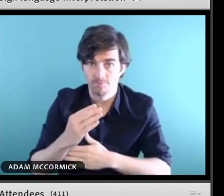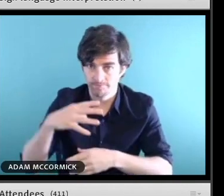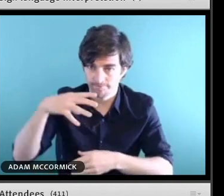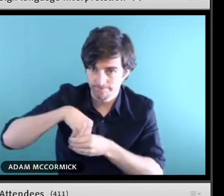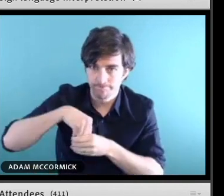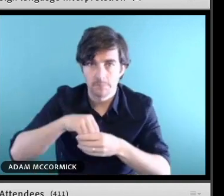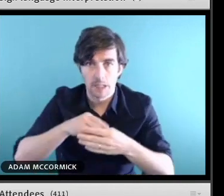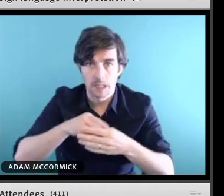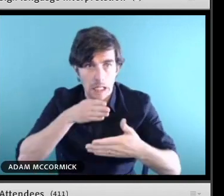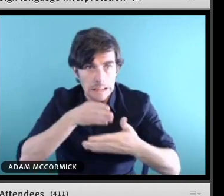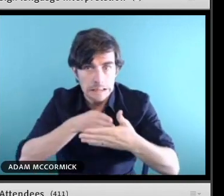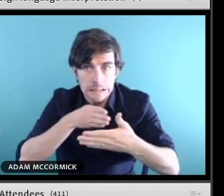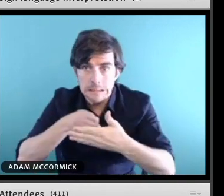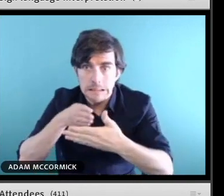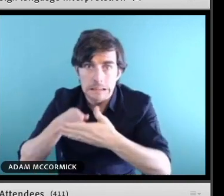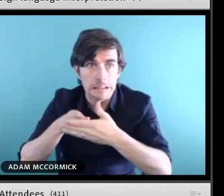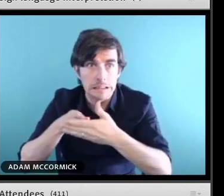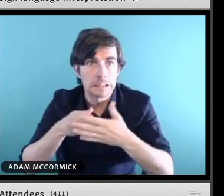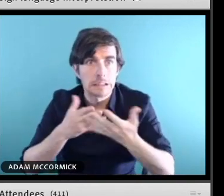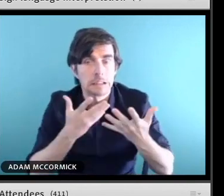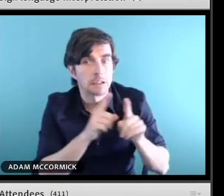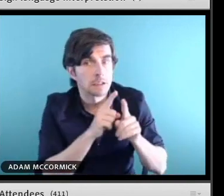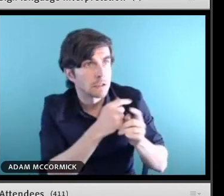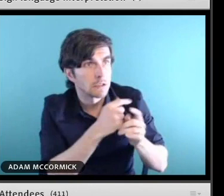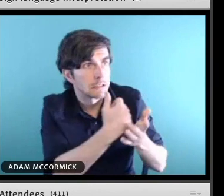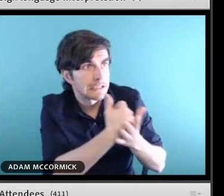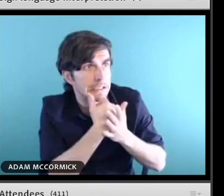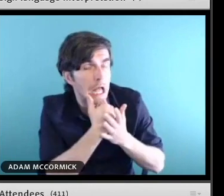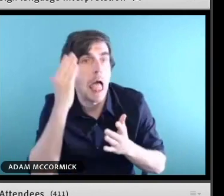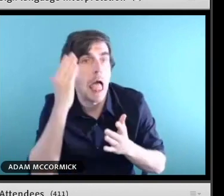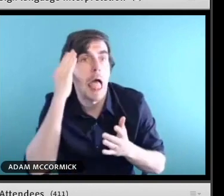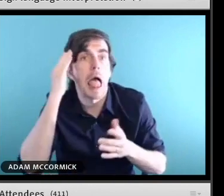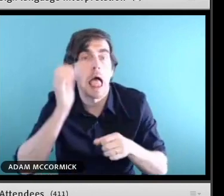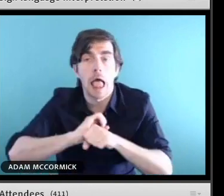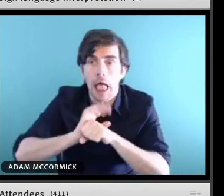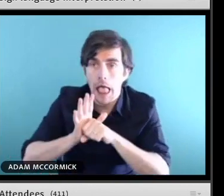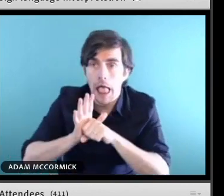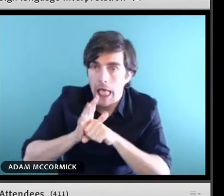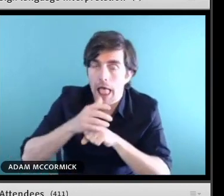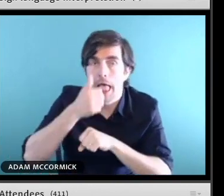concrete actions to address both the health and the socioeconomic impact of COVID‑19.